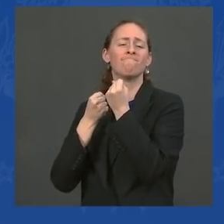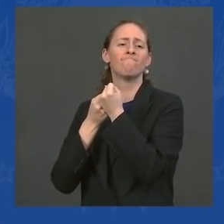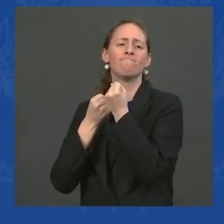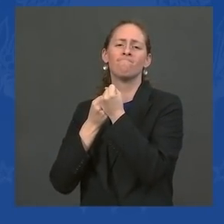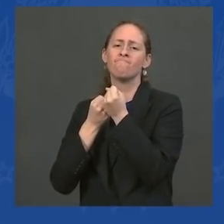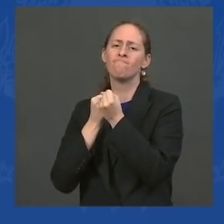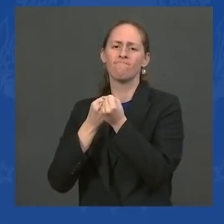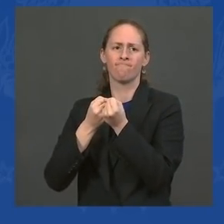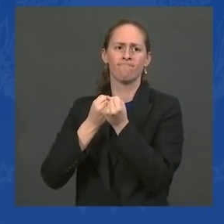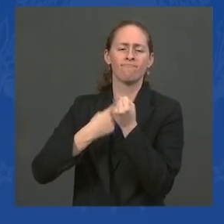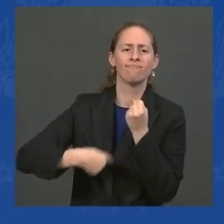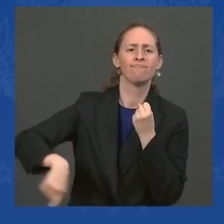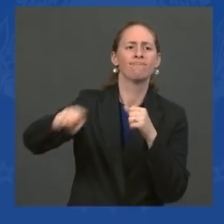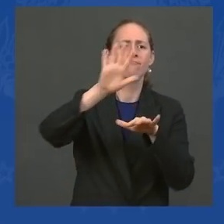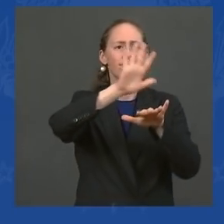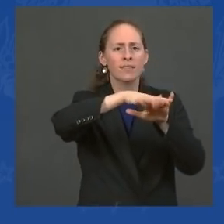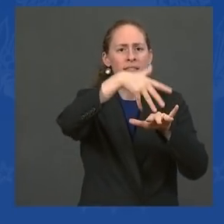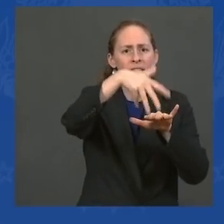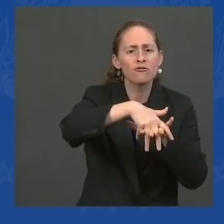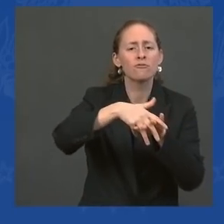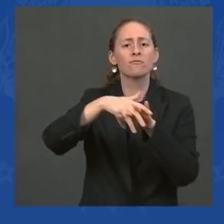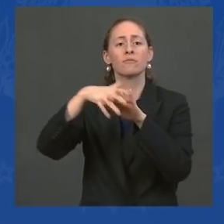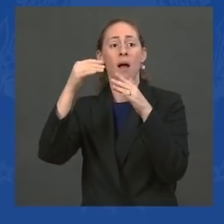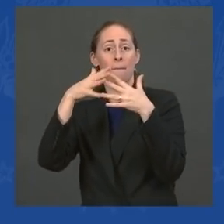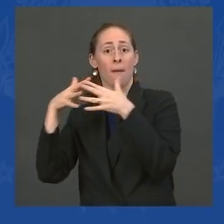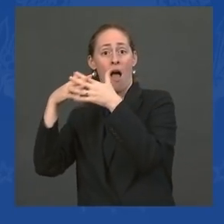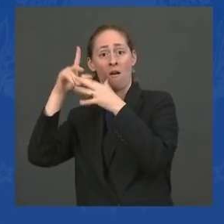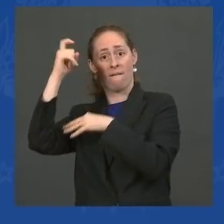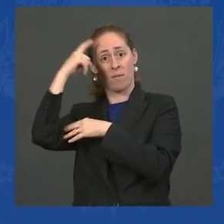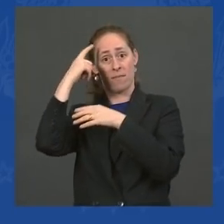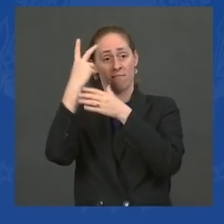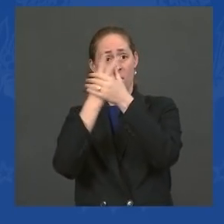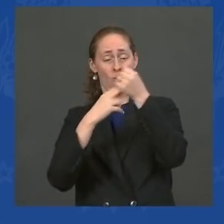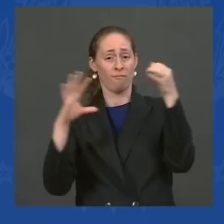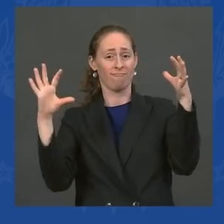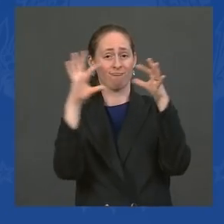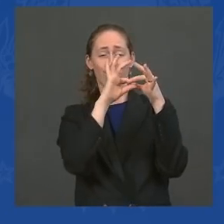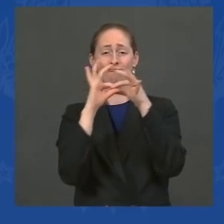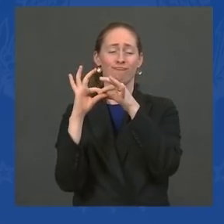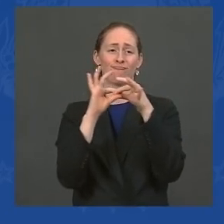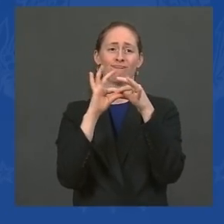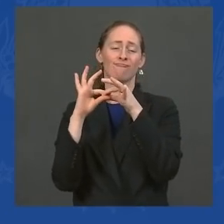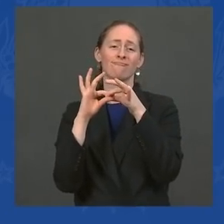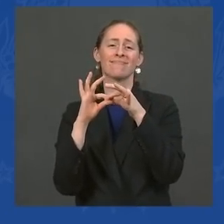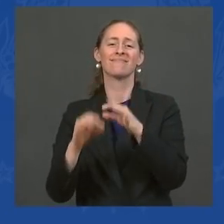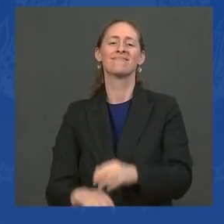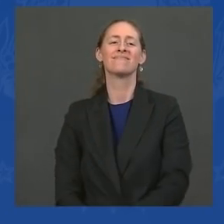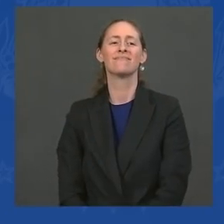Thank you on behalf of all Americans who love and value our cultural heritage.